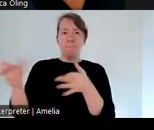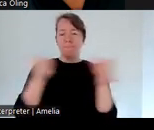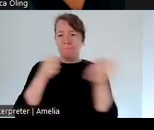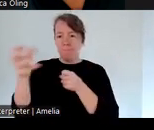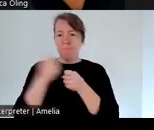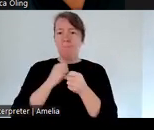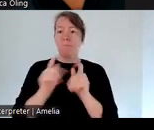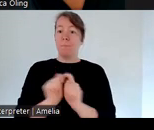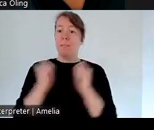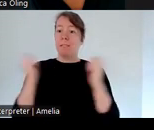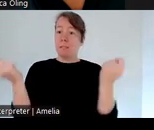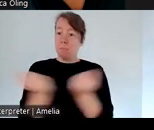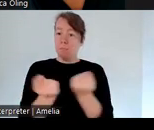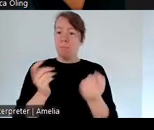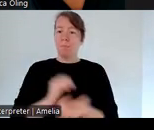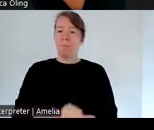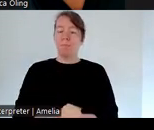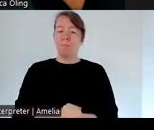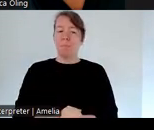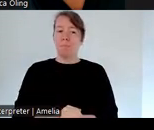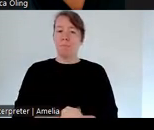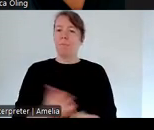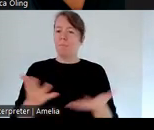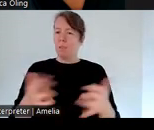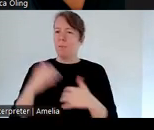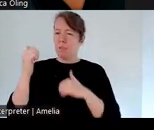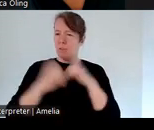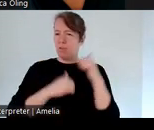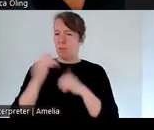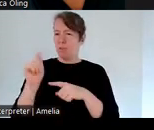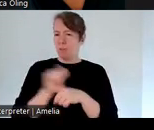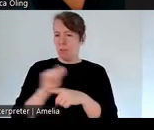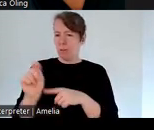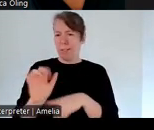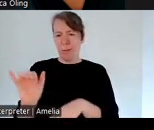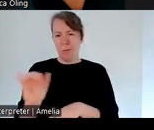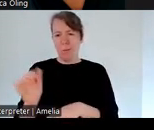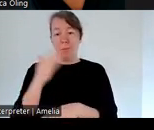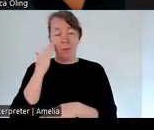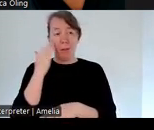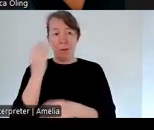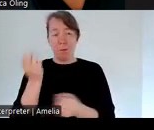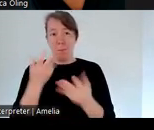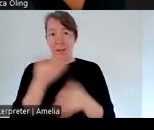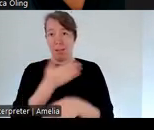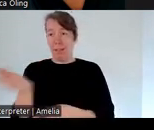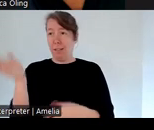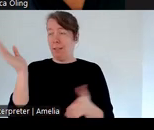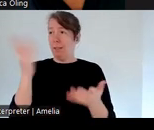We also wanted to provide some structured training. We knew a lot of the members were going to come in with an interest in accessibility,